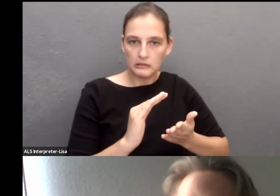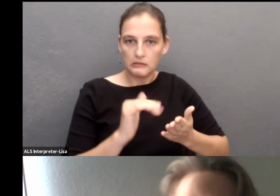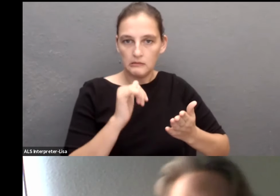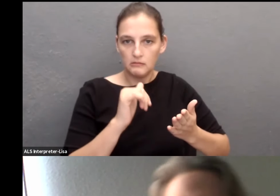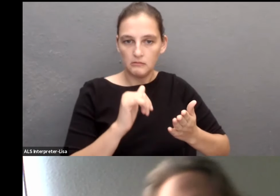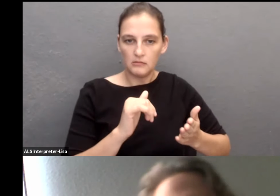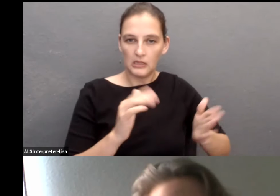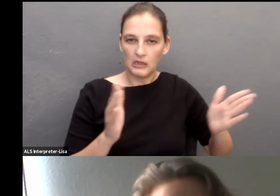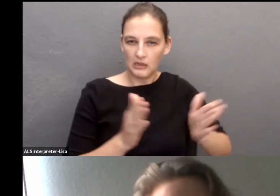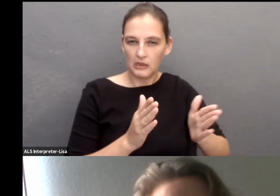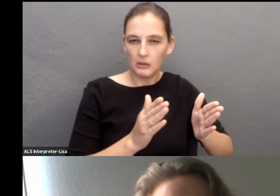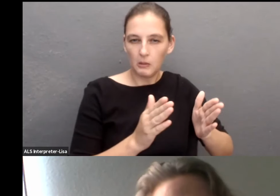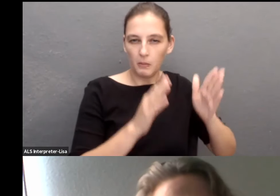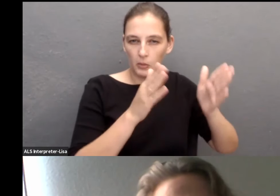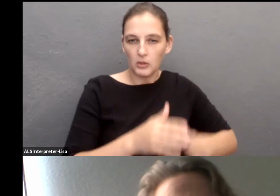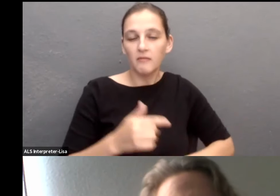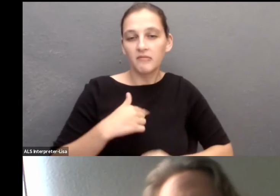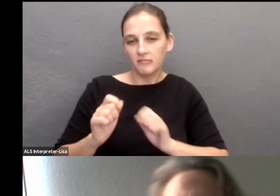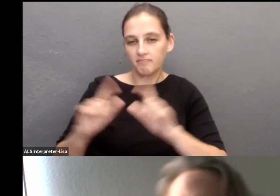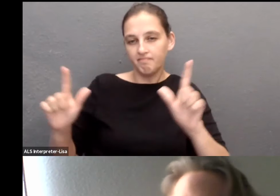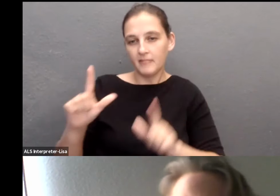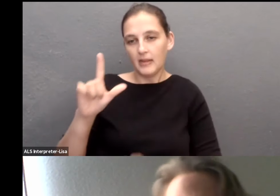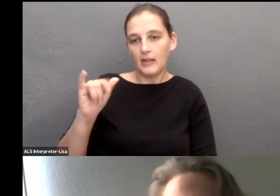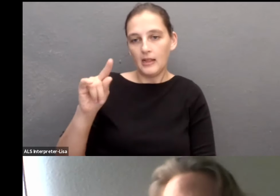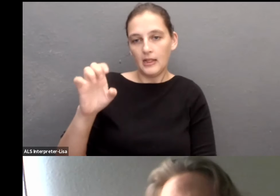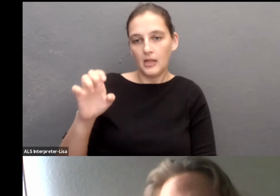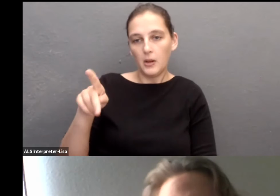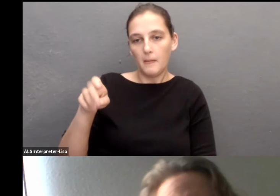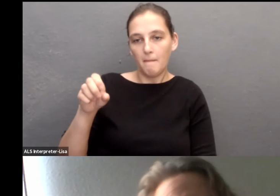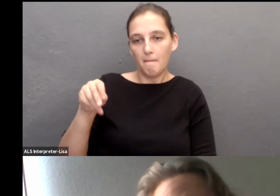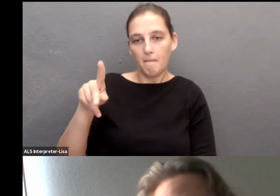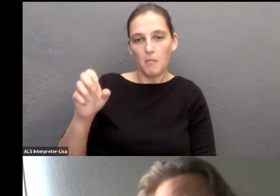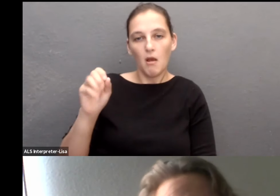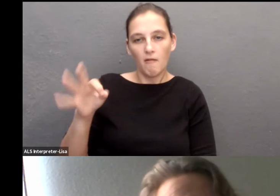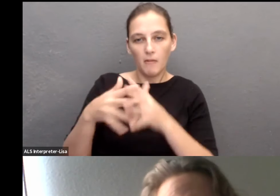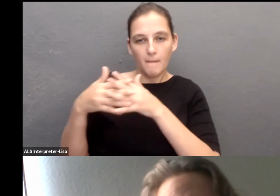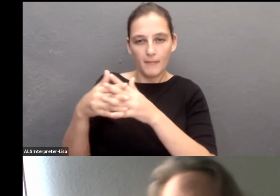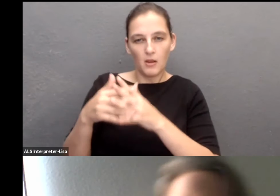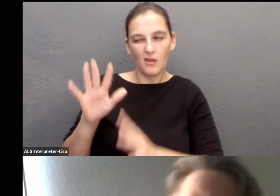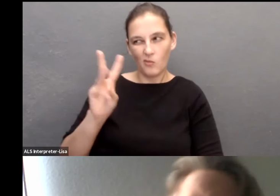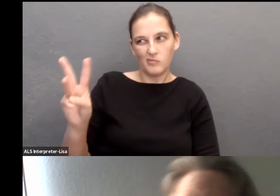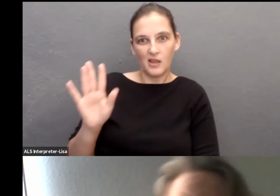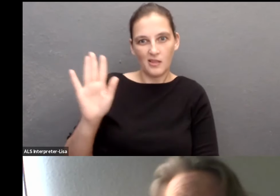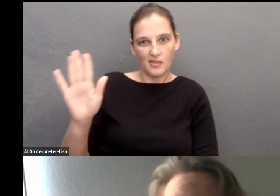of America website and got some advice from some of their experts and talked to our doctor